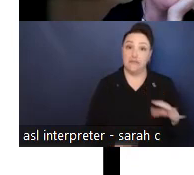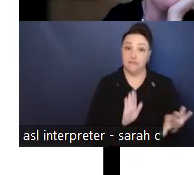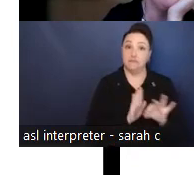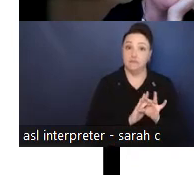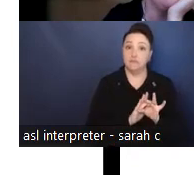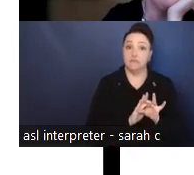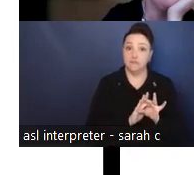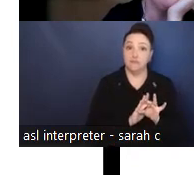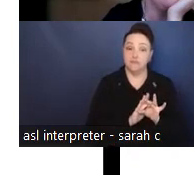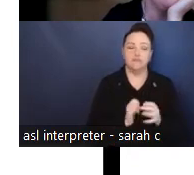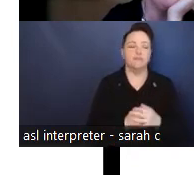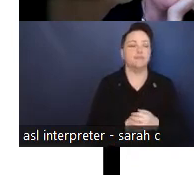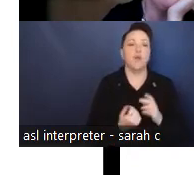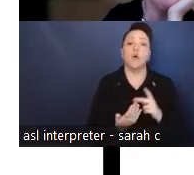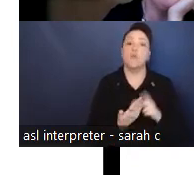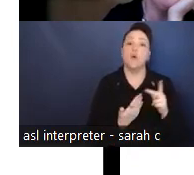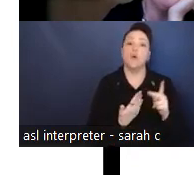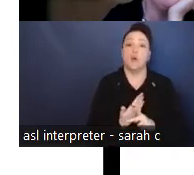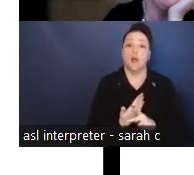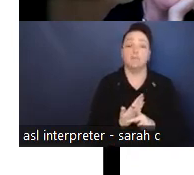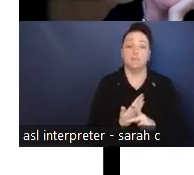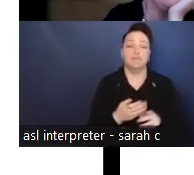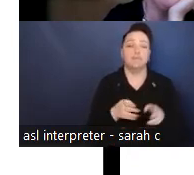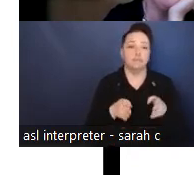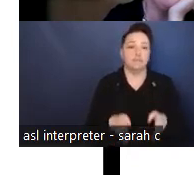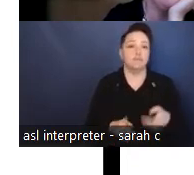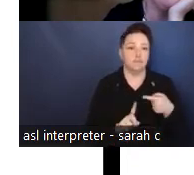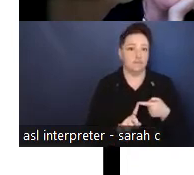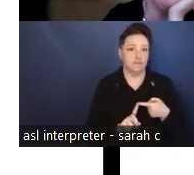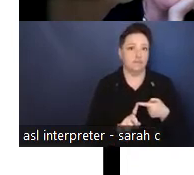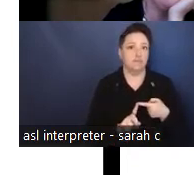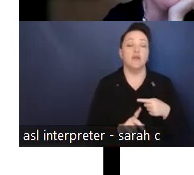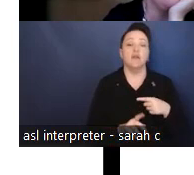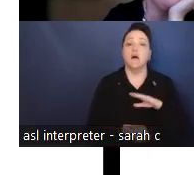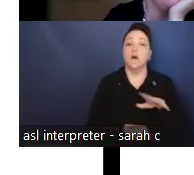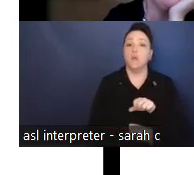will get reminders for upcoming appoints, requests for information, other such things.